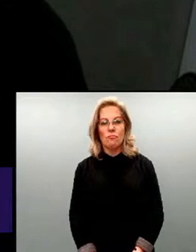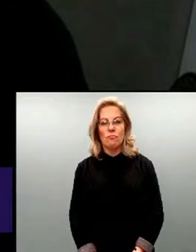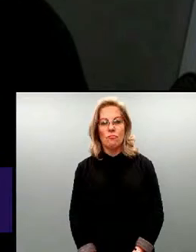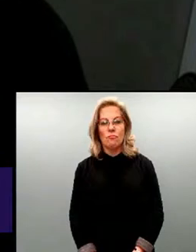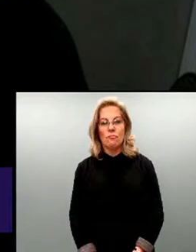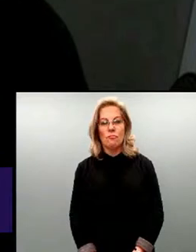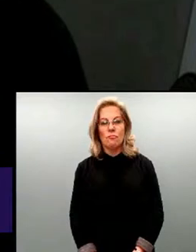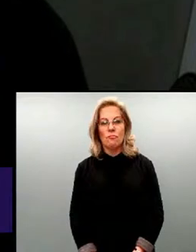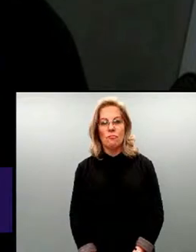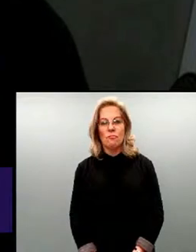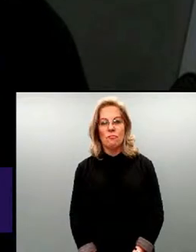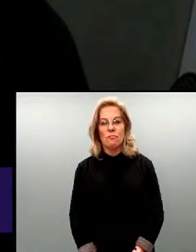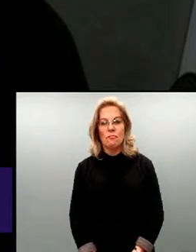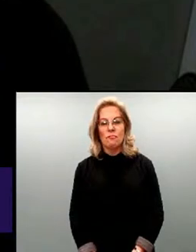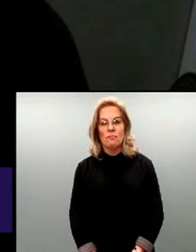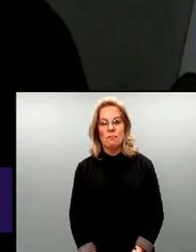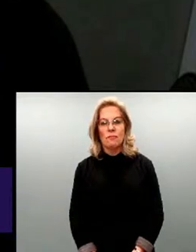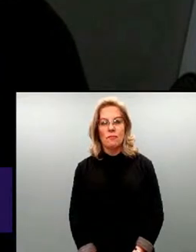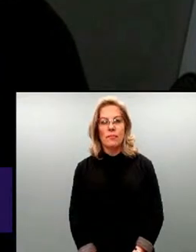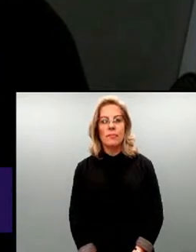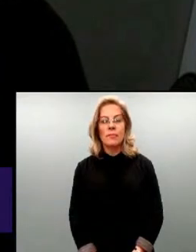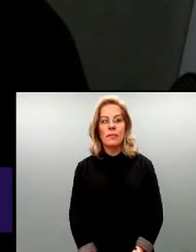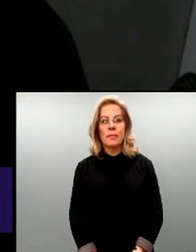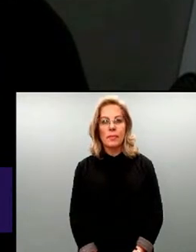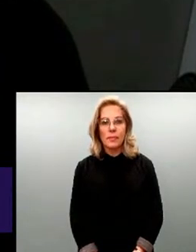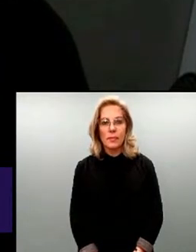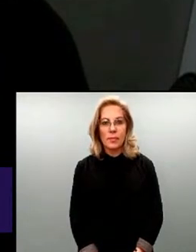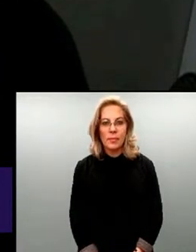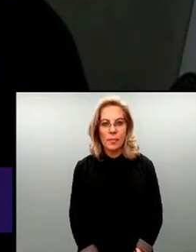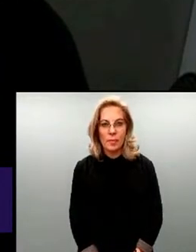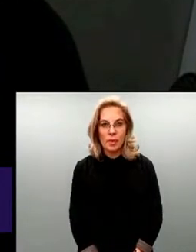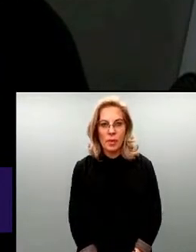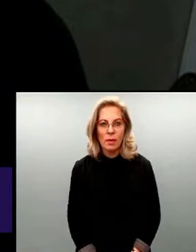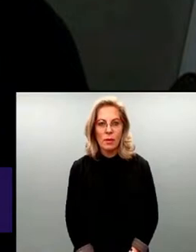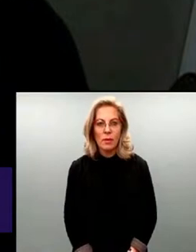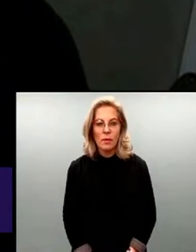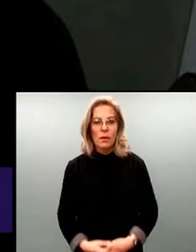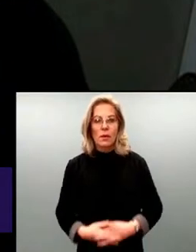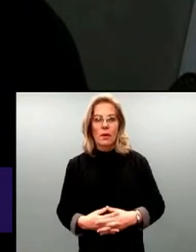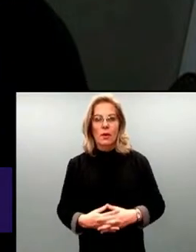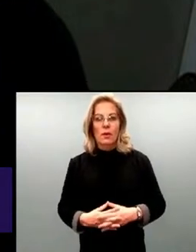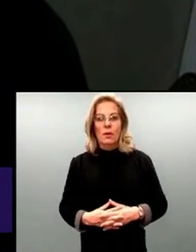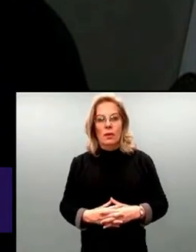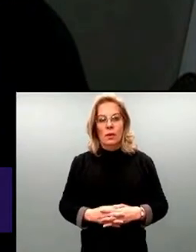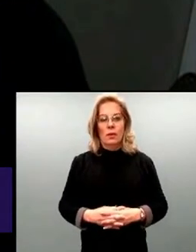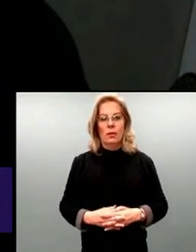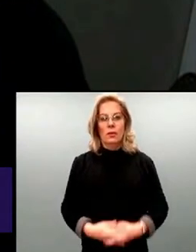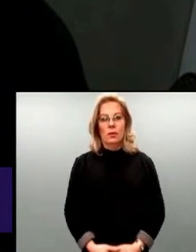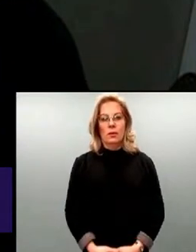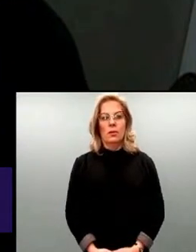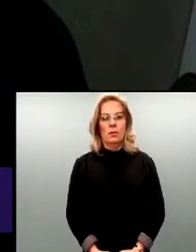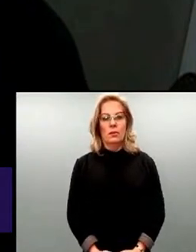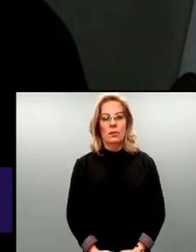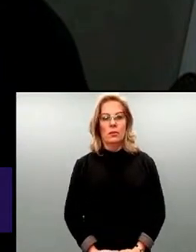another man or woman here who can come to interpret for maybe medical issues, for video